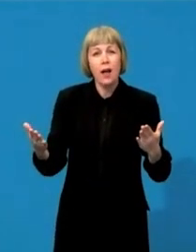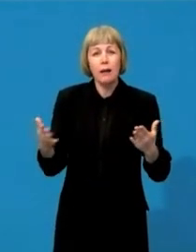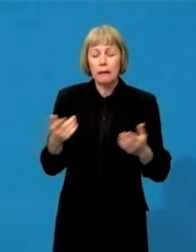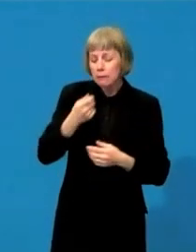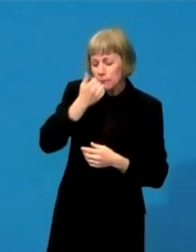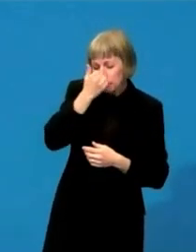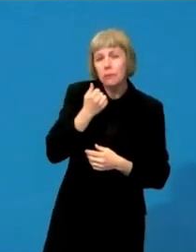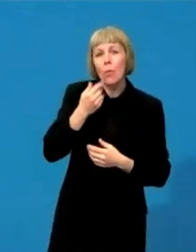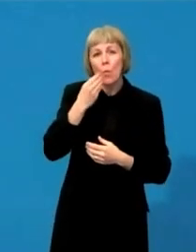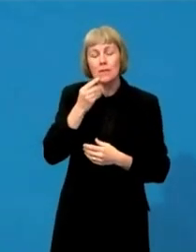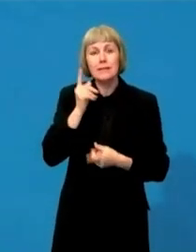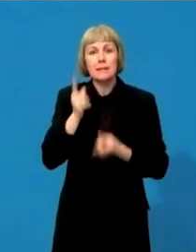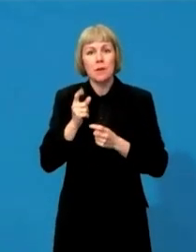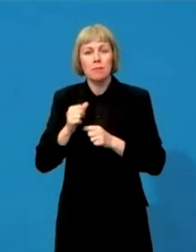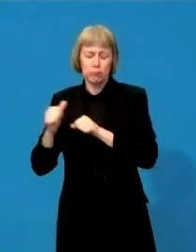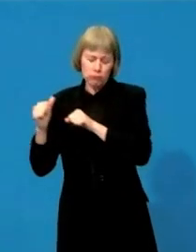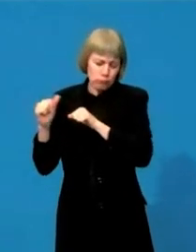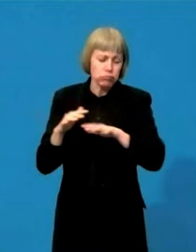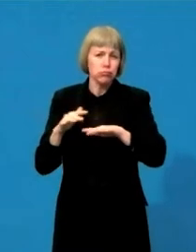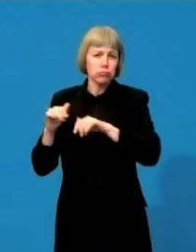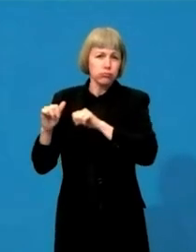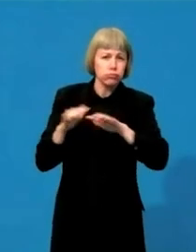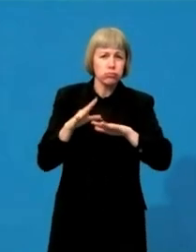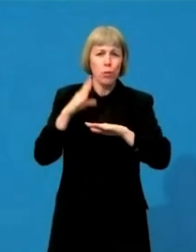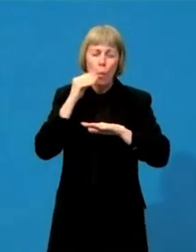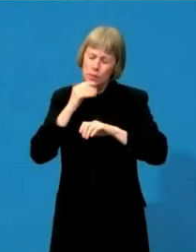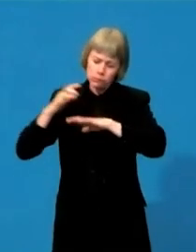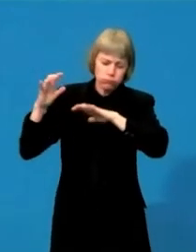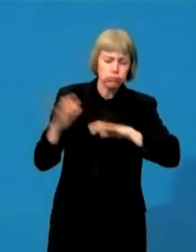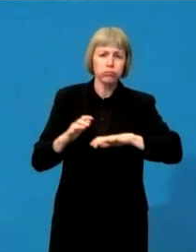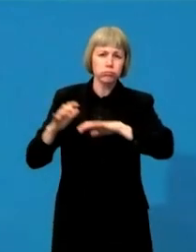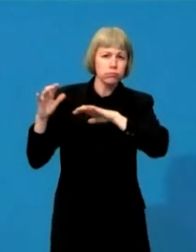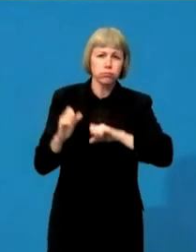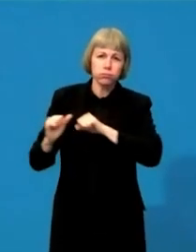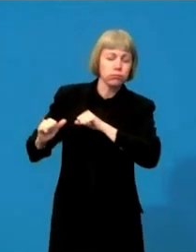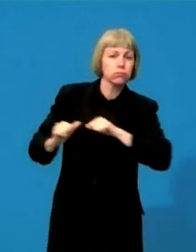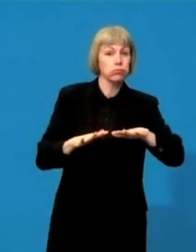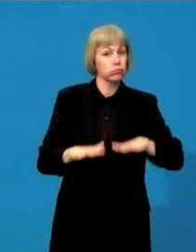the flood waters that might travel through that country through the seasons? Yeah, very much so.